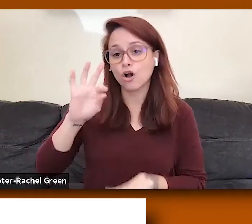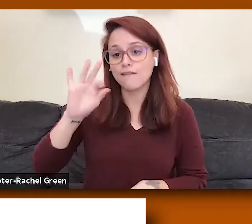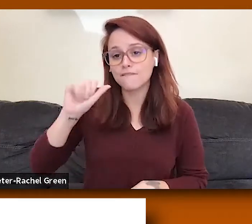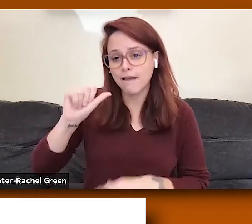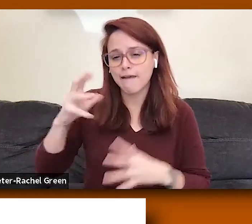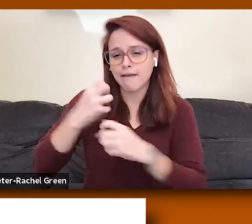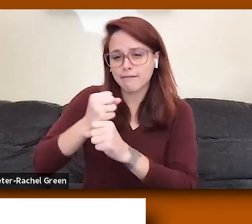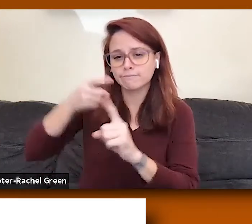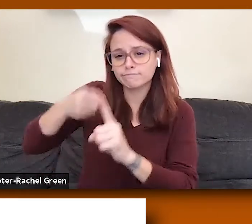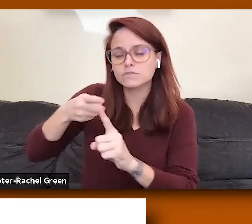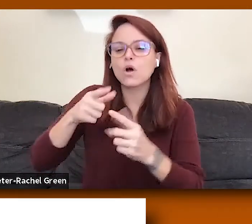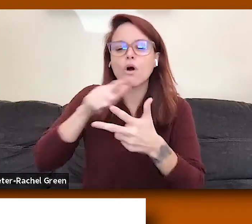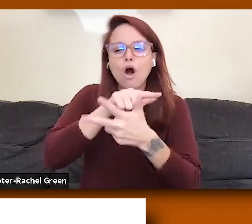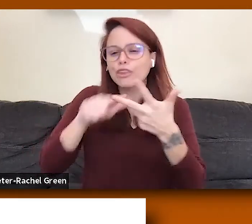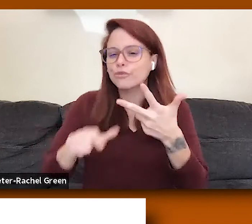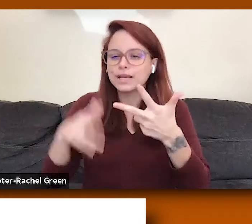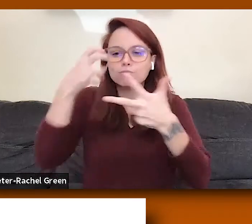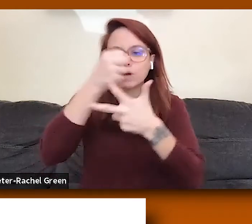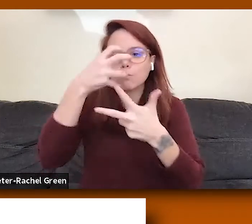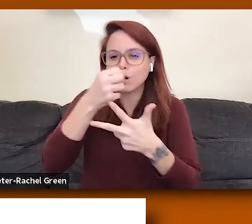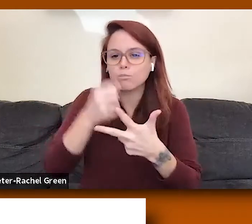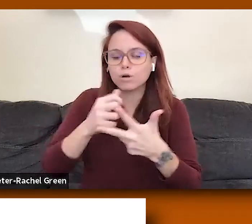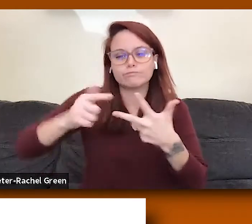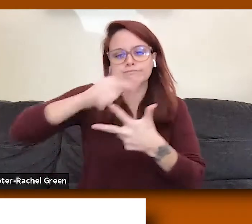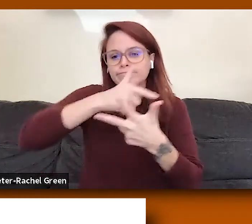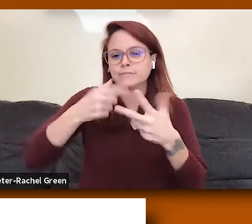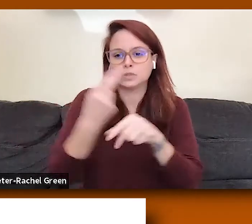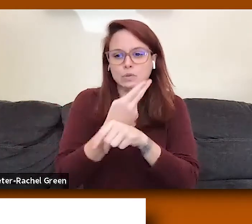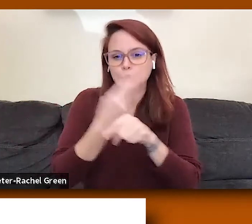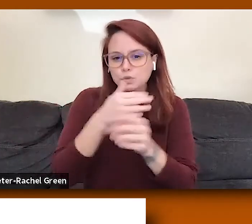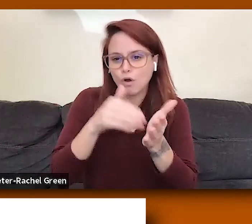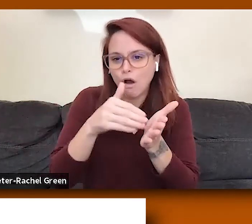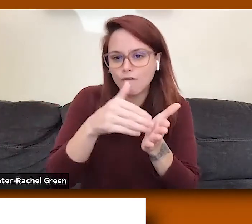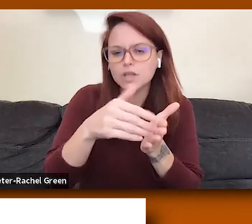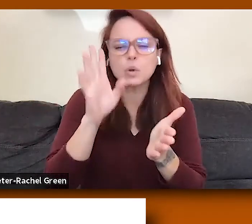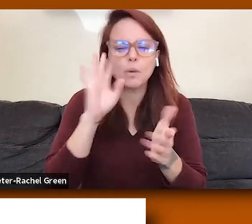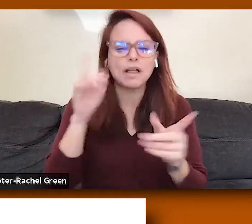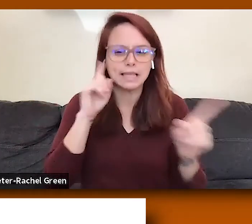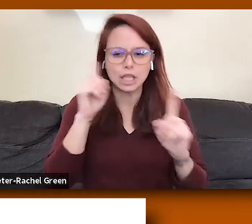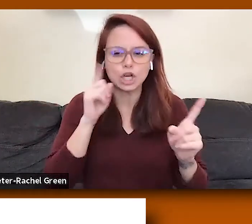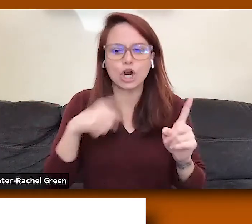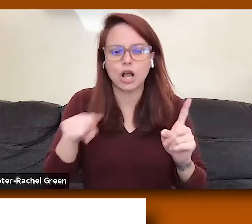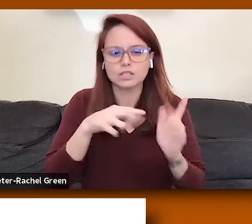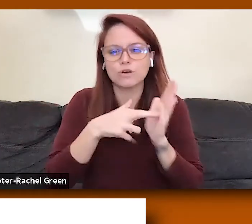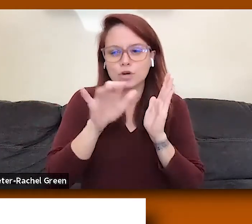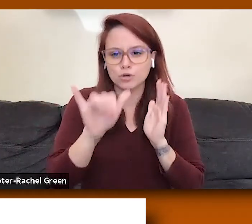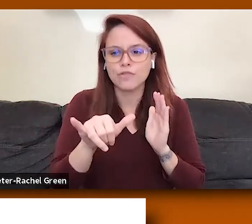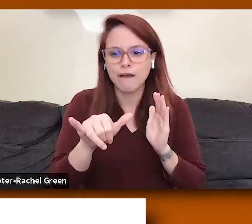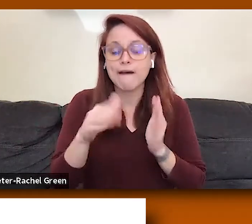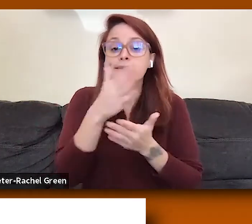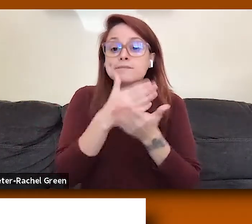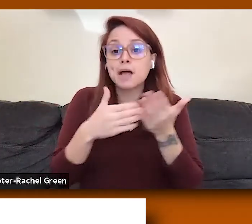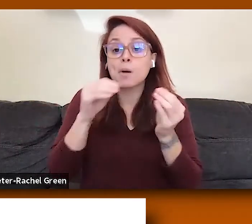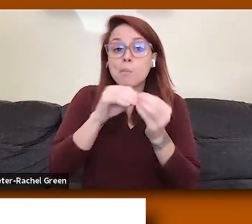These are all used interchangeably, so, you'll hear them throughout the presentation. Some are more specific to NIH